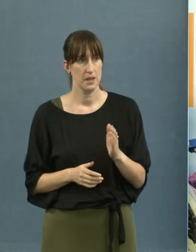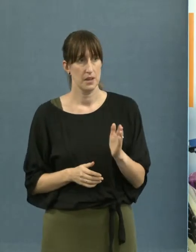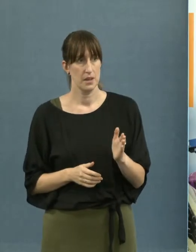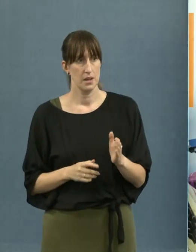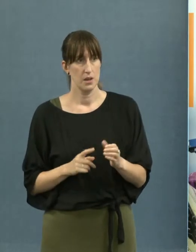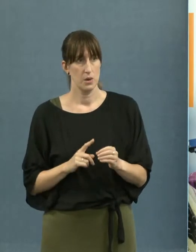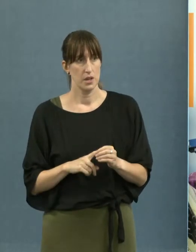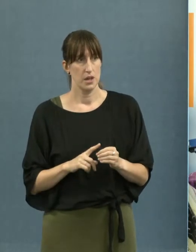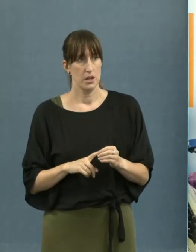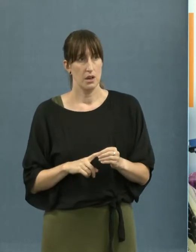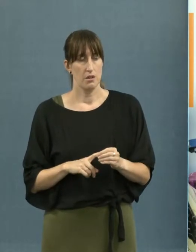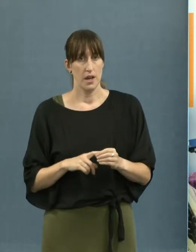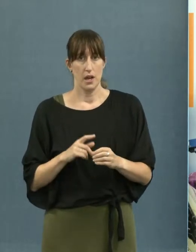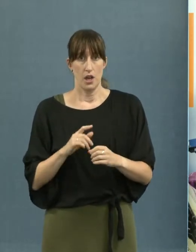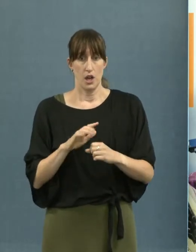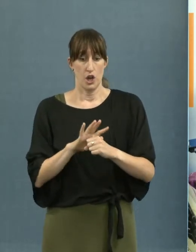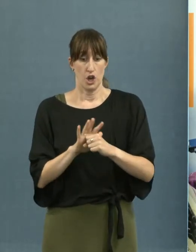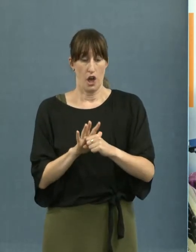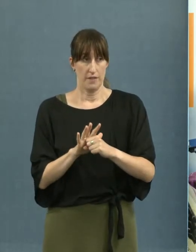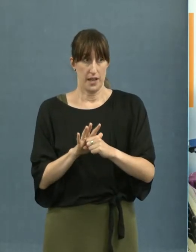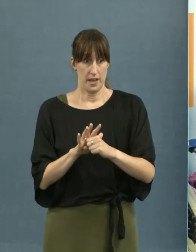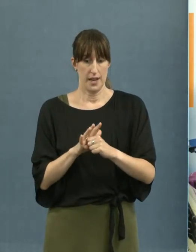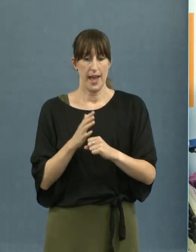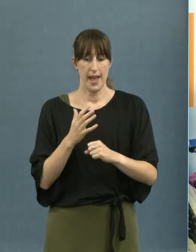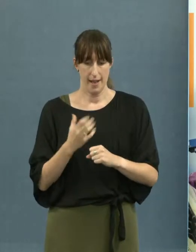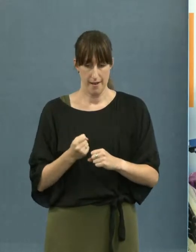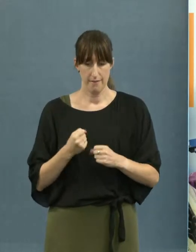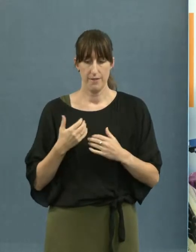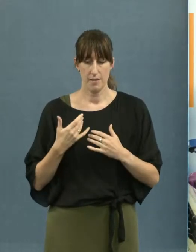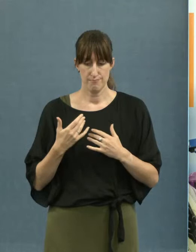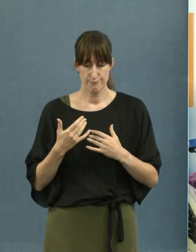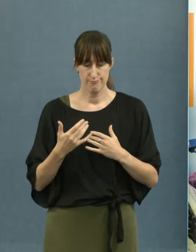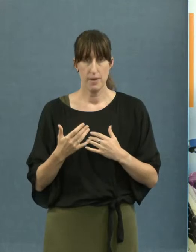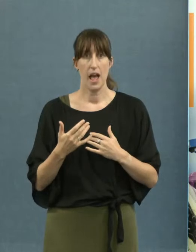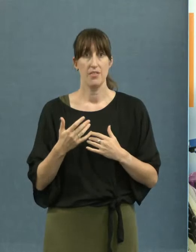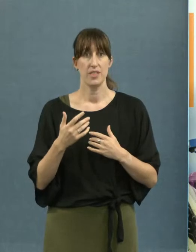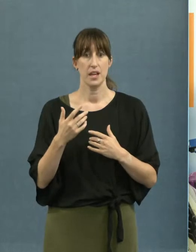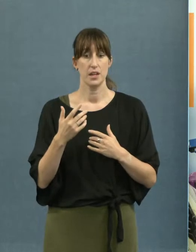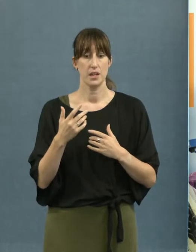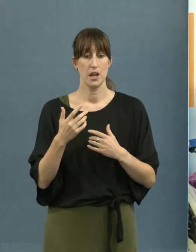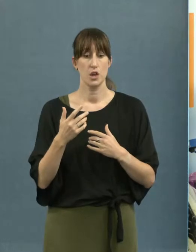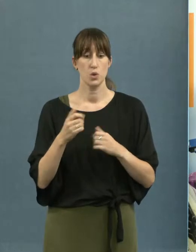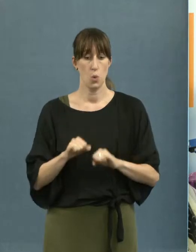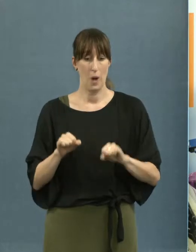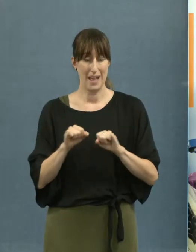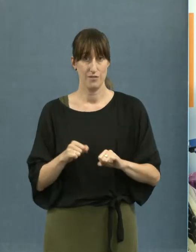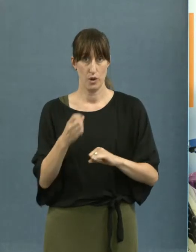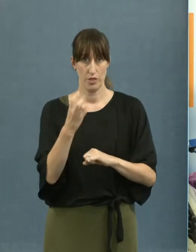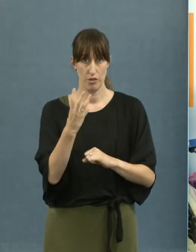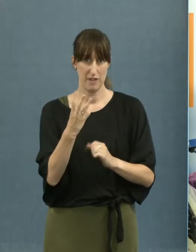getting infected with COVID-19 and leaving a three-month gap before getting your second jab or...